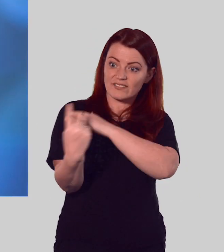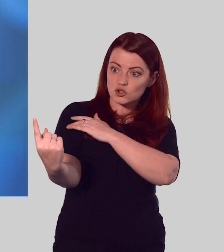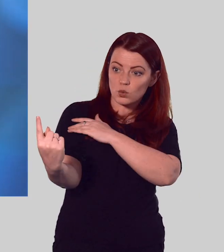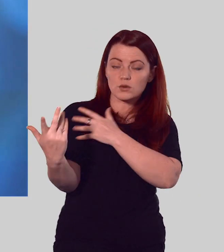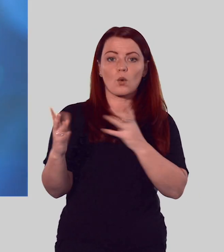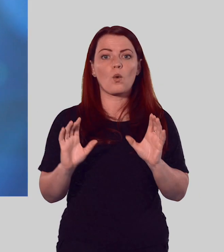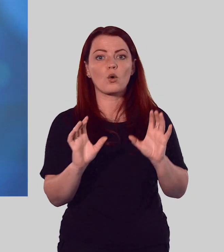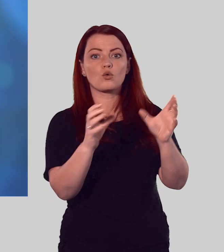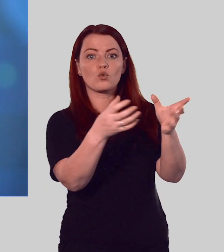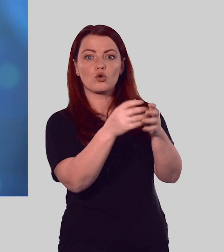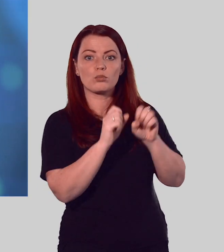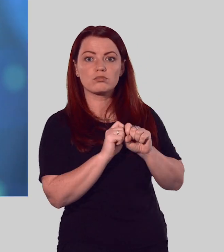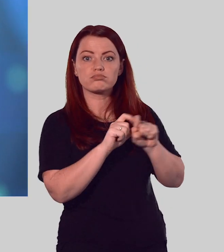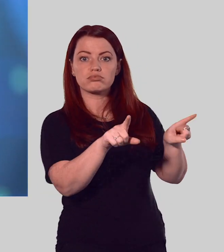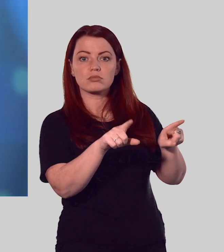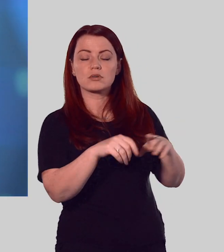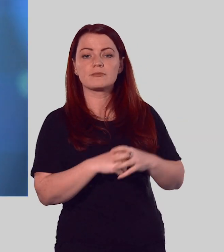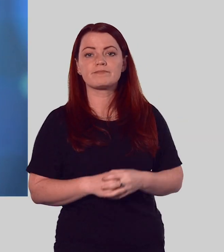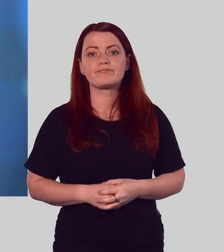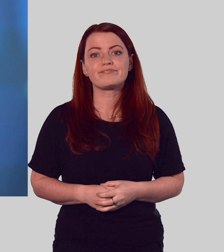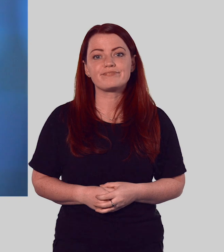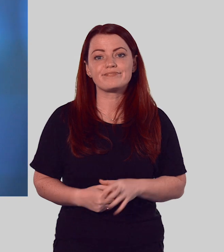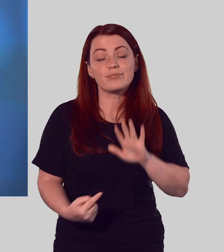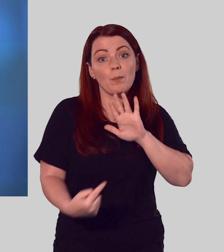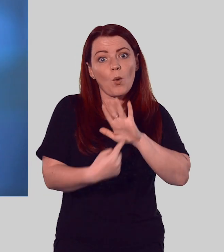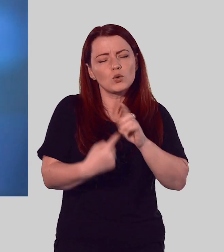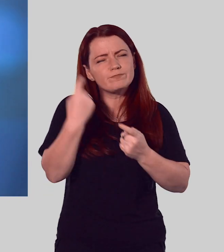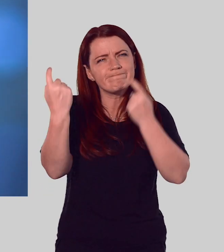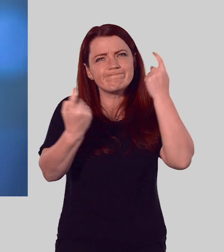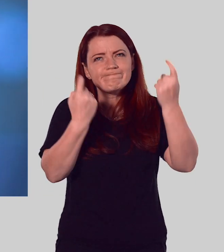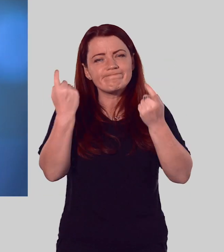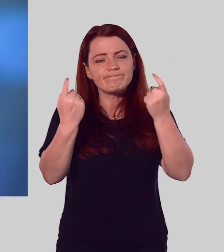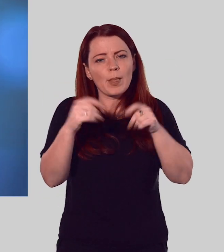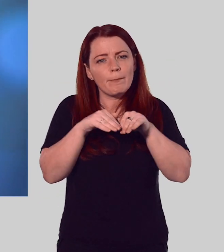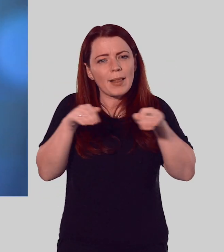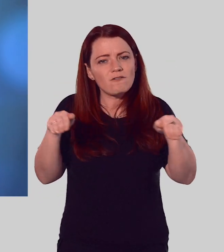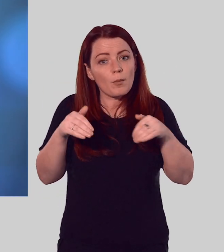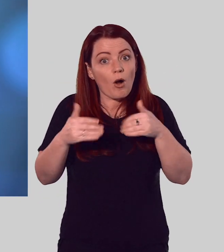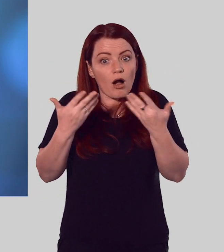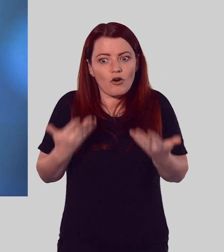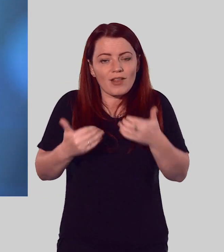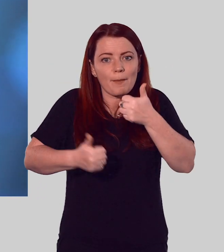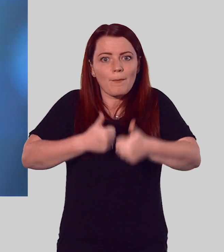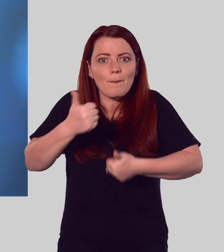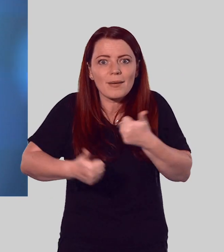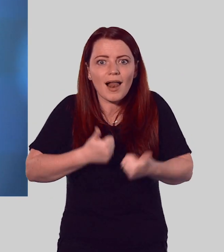It's also important to consider which of these platforms are currently popular and with us permanently.